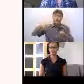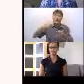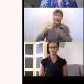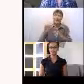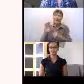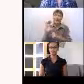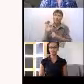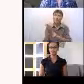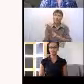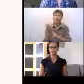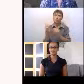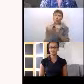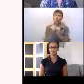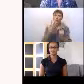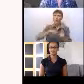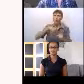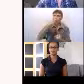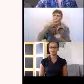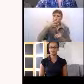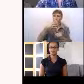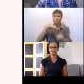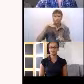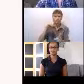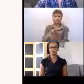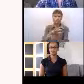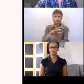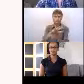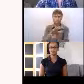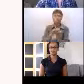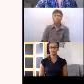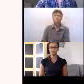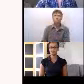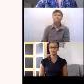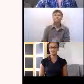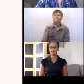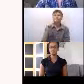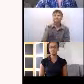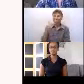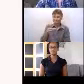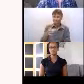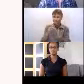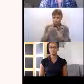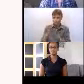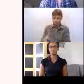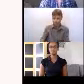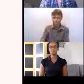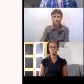so, there's always, I've been hearing in the last few months, like what can I do, how can